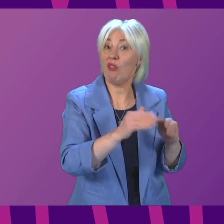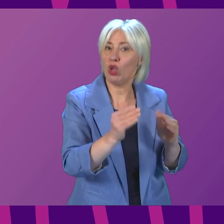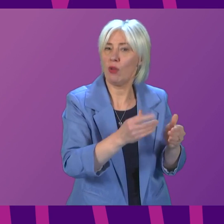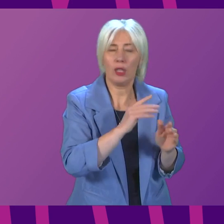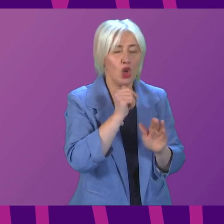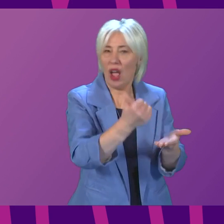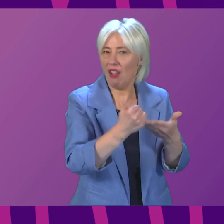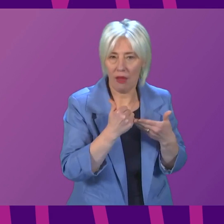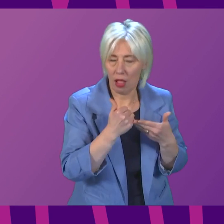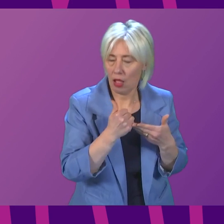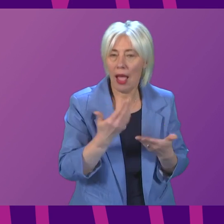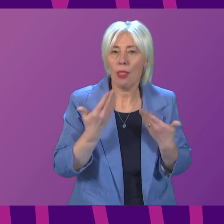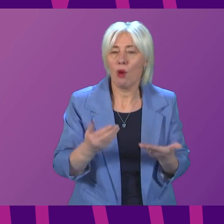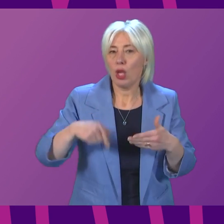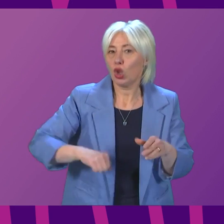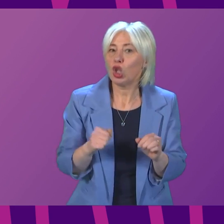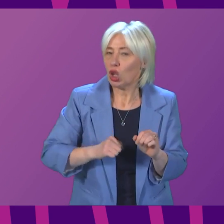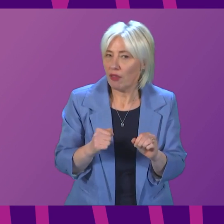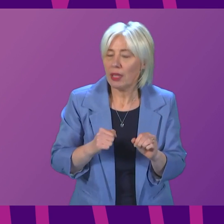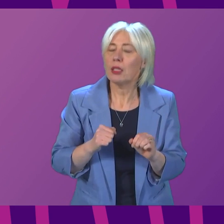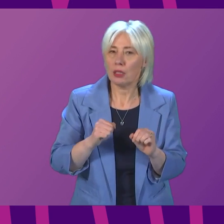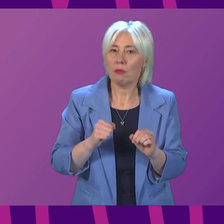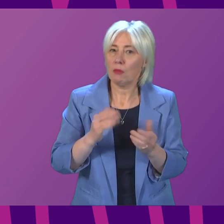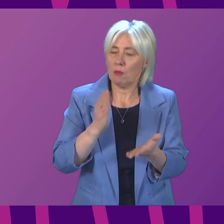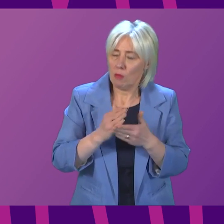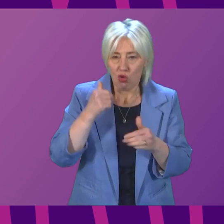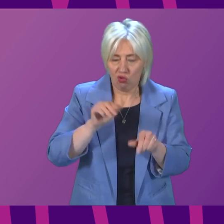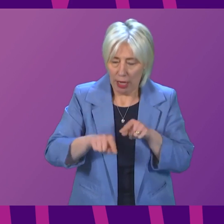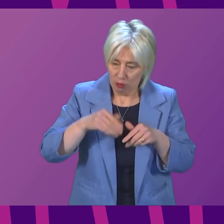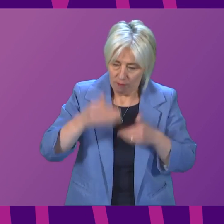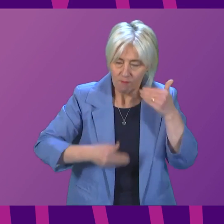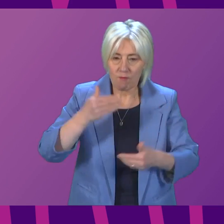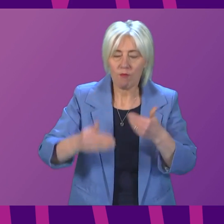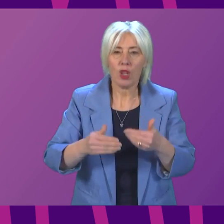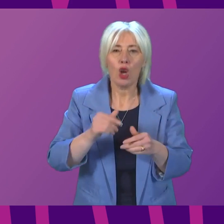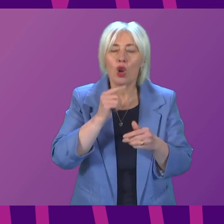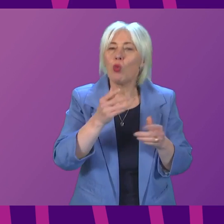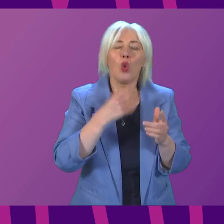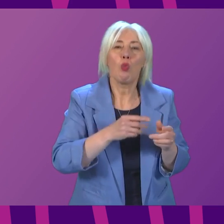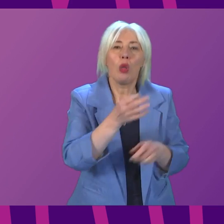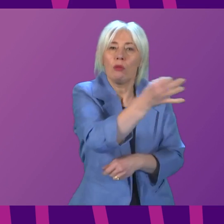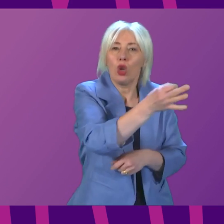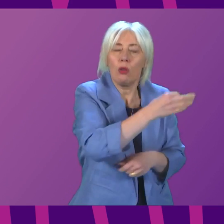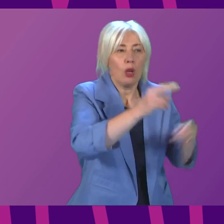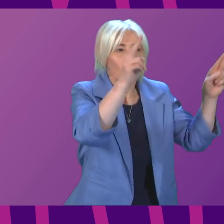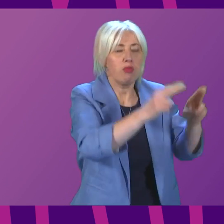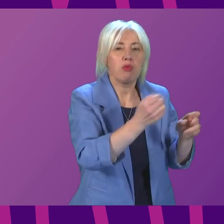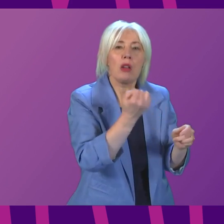Scottish Government is taking positive steps to combat the trend of depopulation in many Scottish islands?